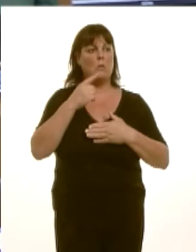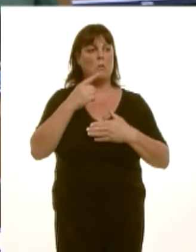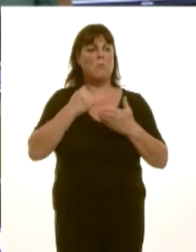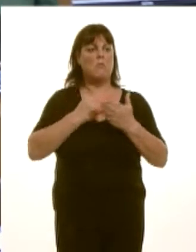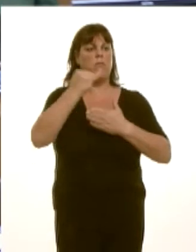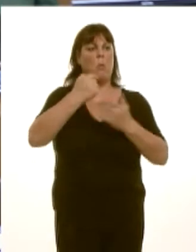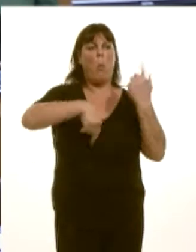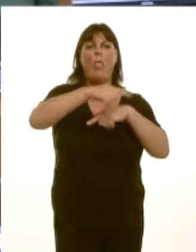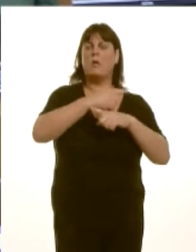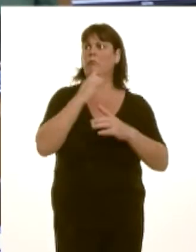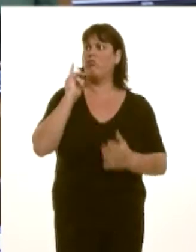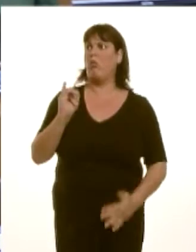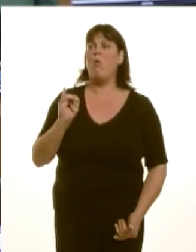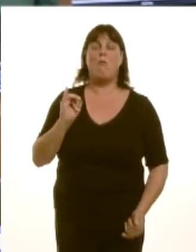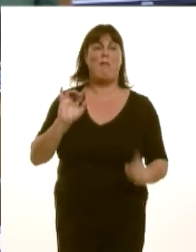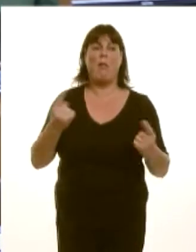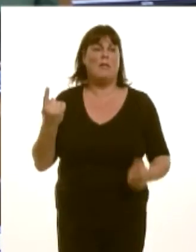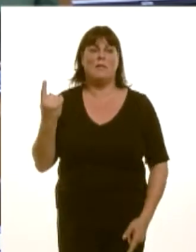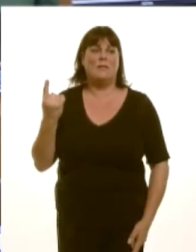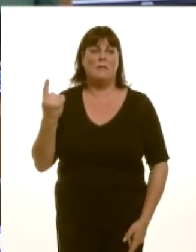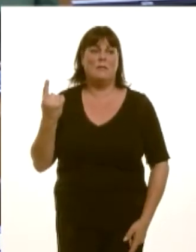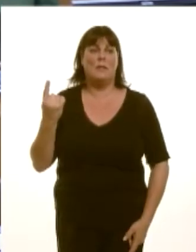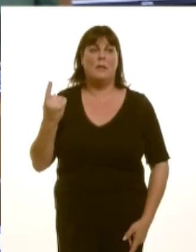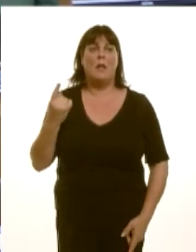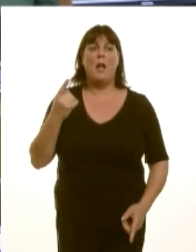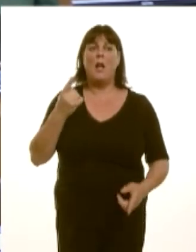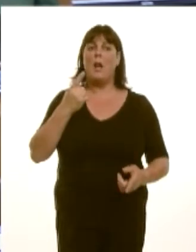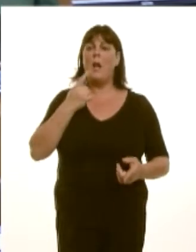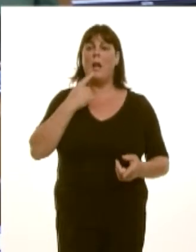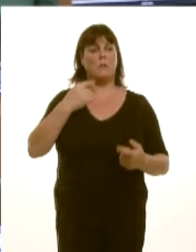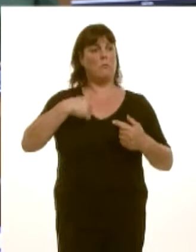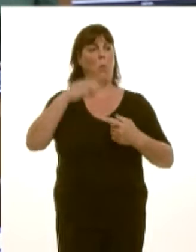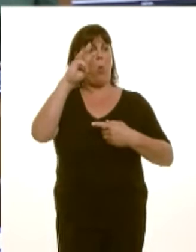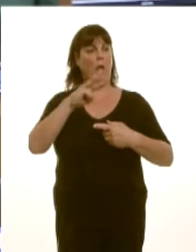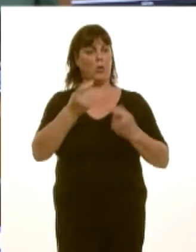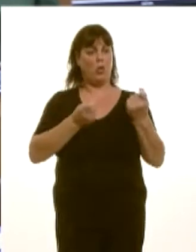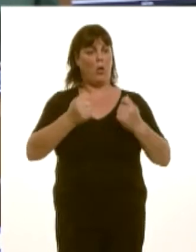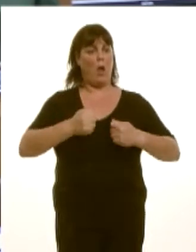The idea, for example, that Wales should not have control of its own energy resources is also wrong, to my mind.